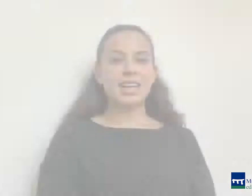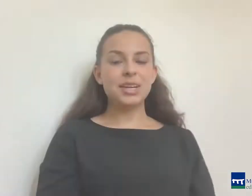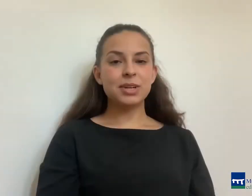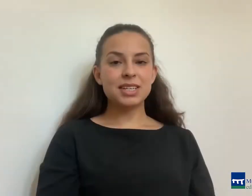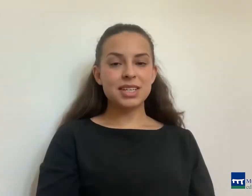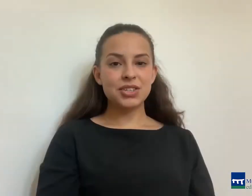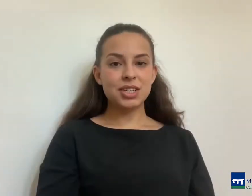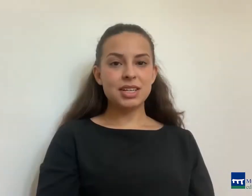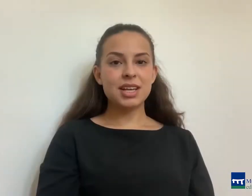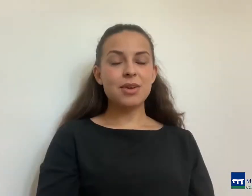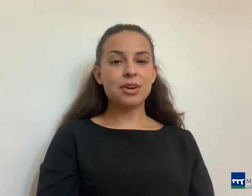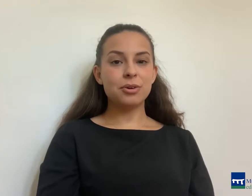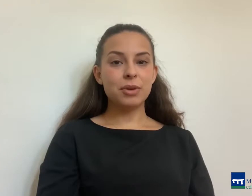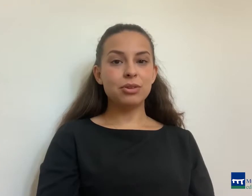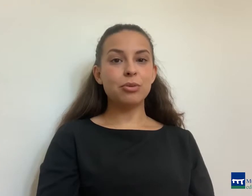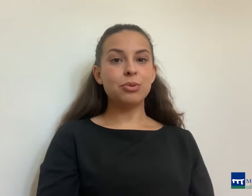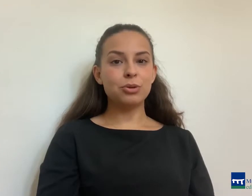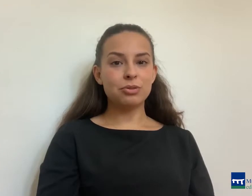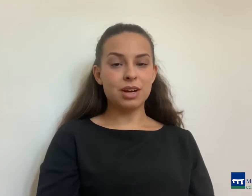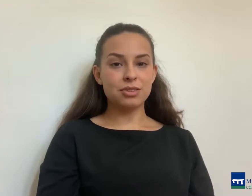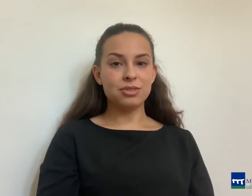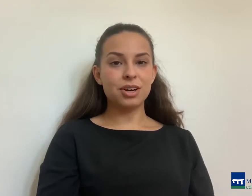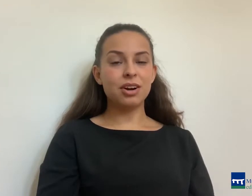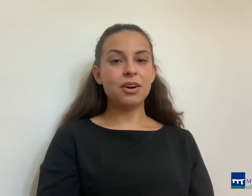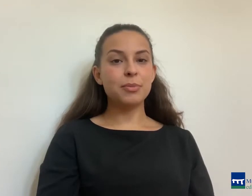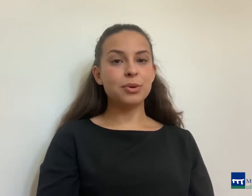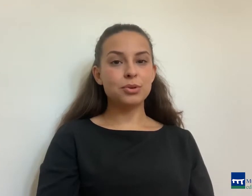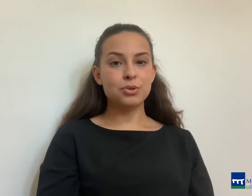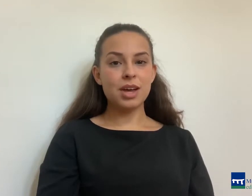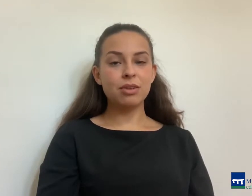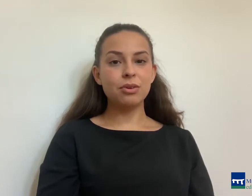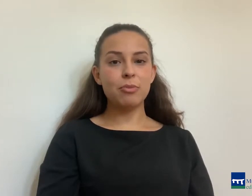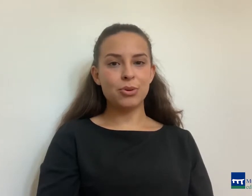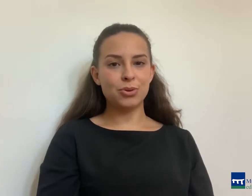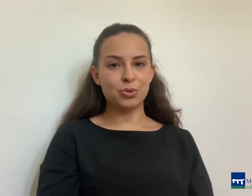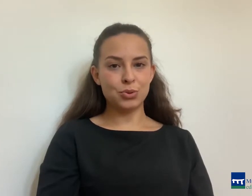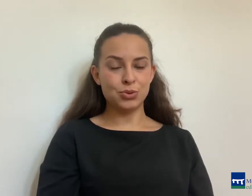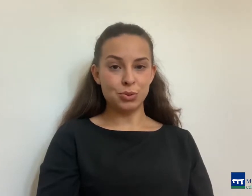Chinese Sign Language is a very large topic, still little studied and little known.